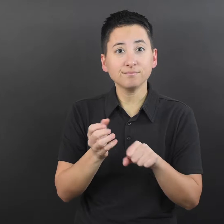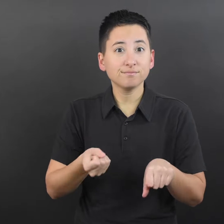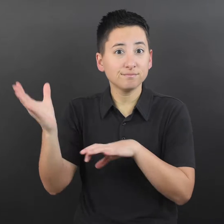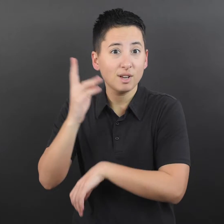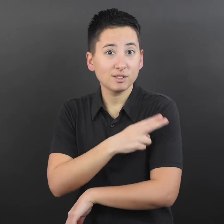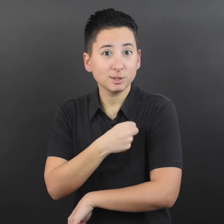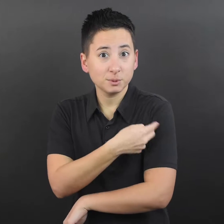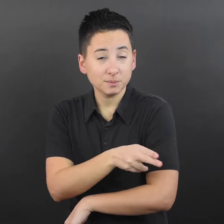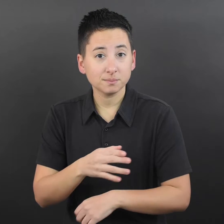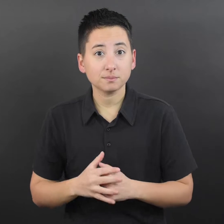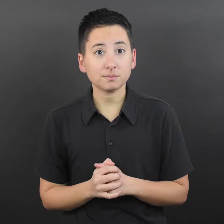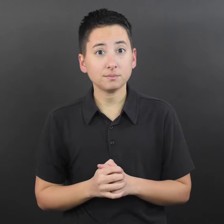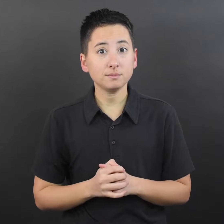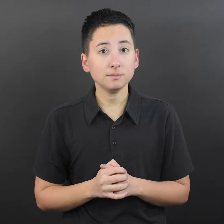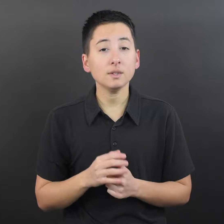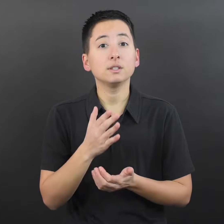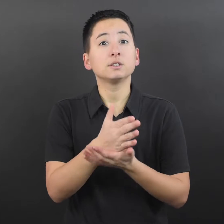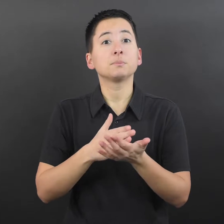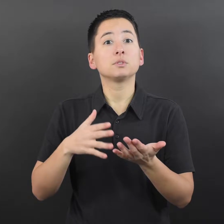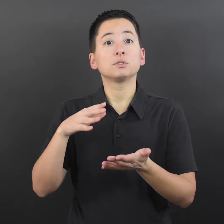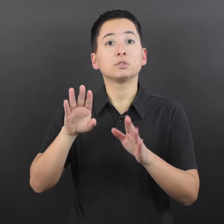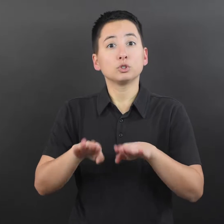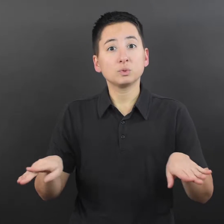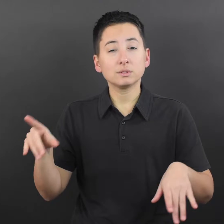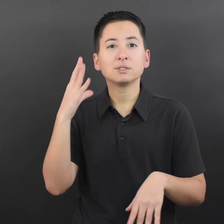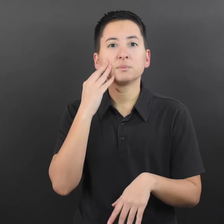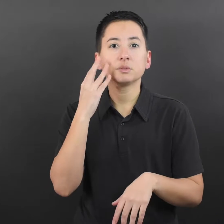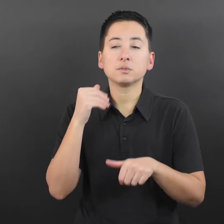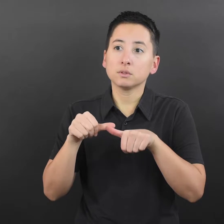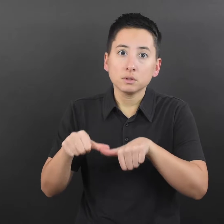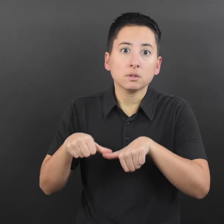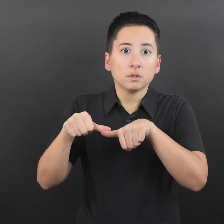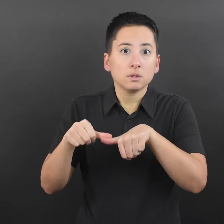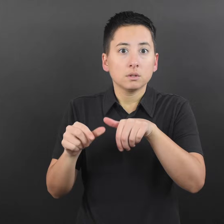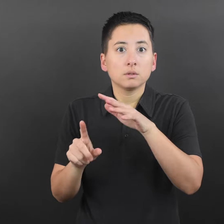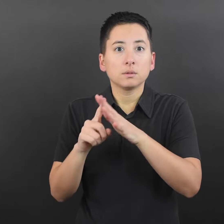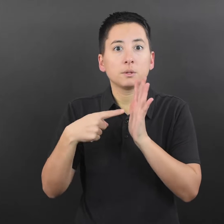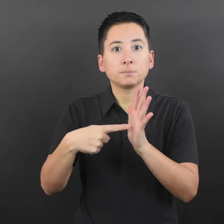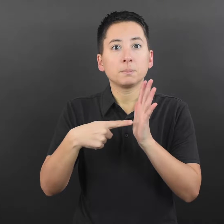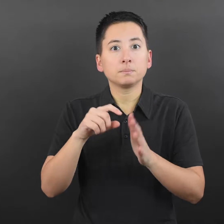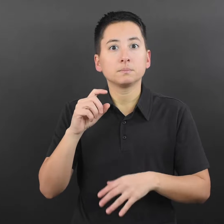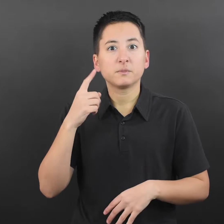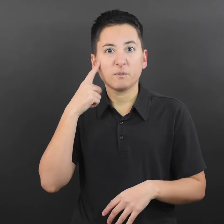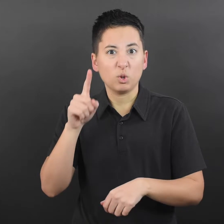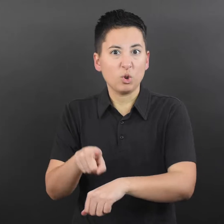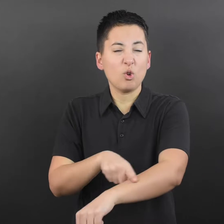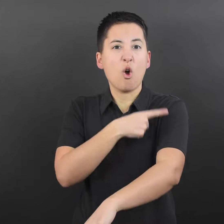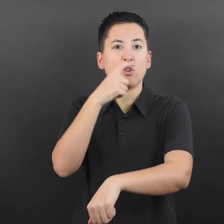some children experience ongoing symptoms for a prolonged period after acute infection,